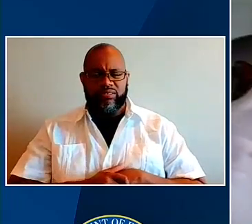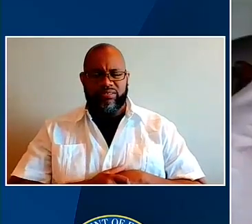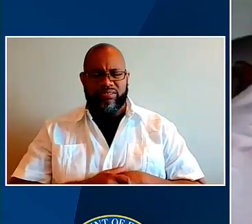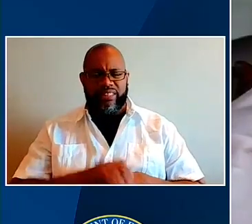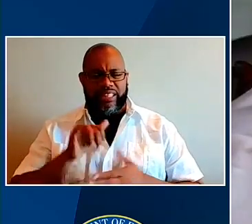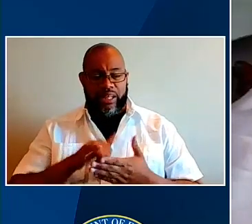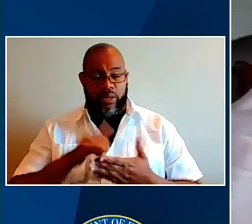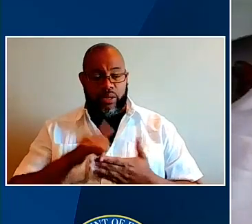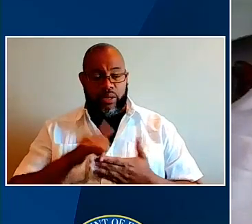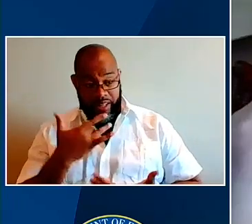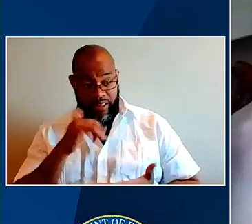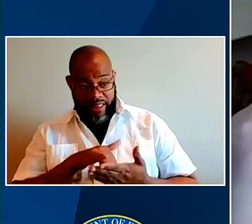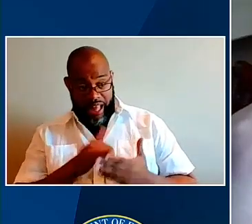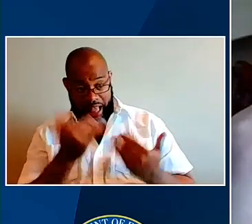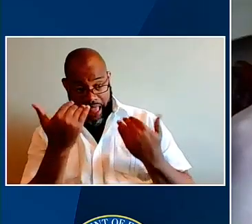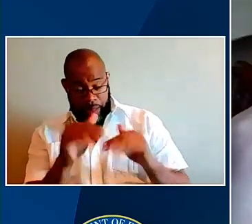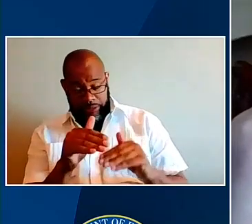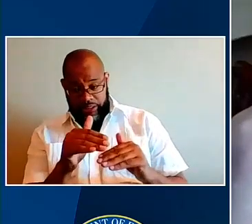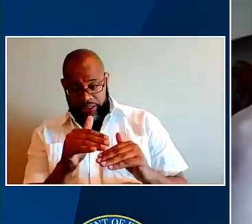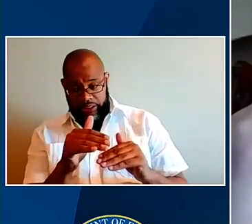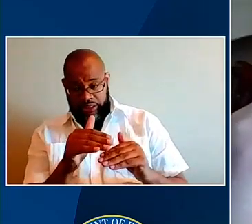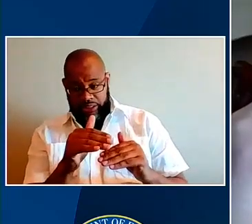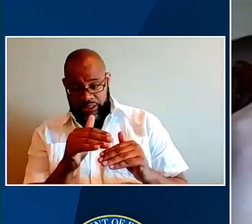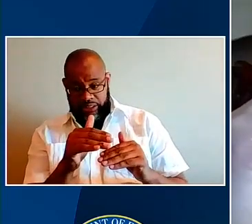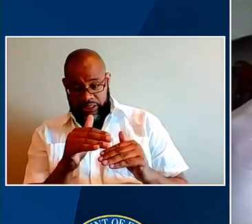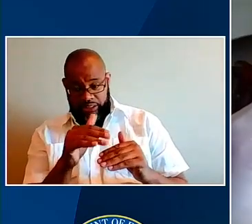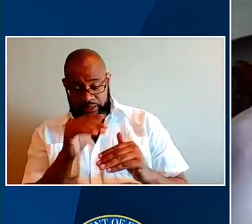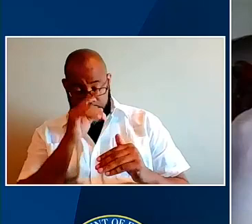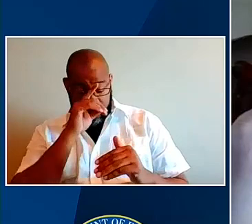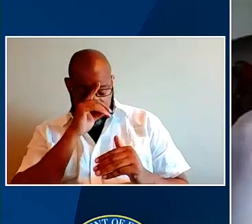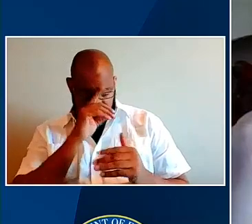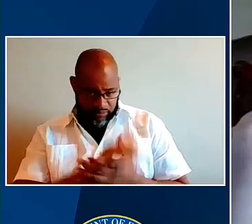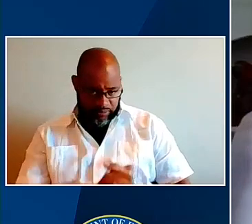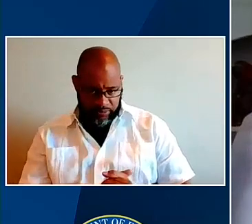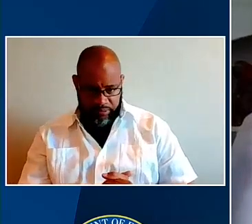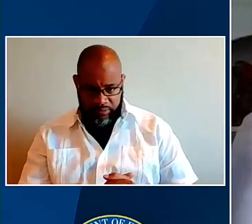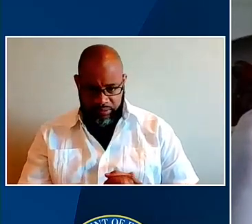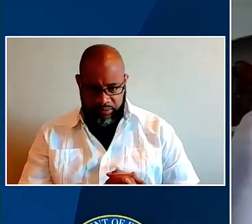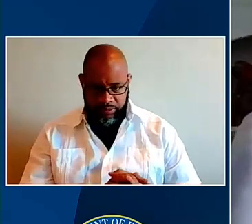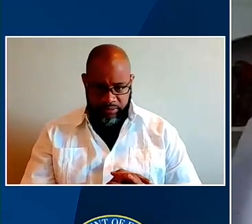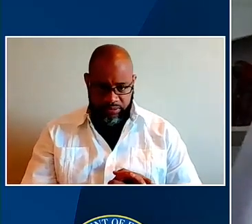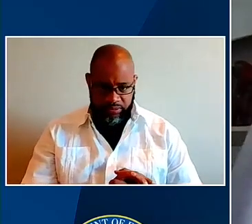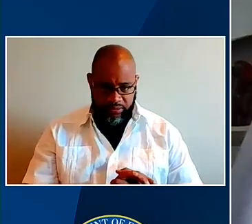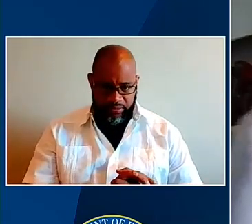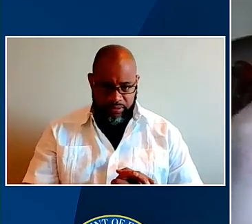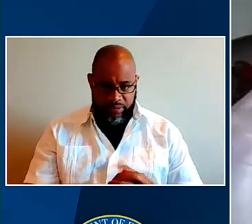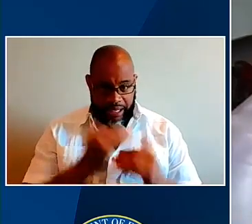that that limits states?